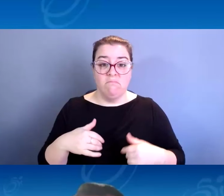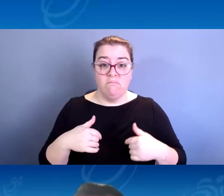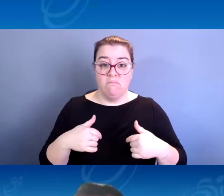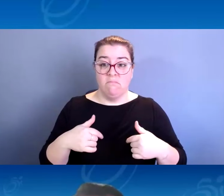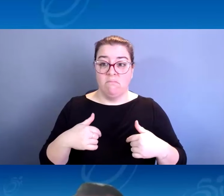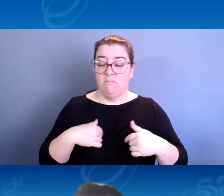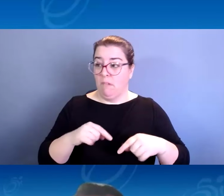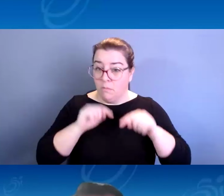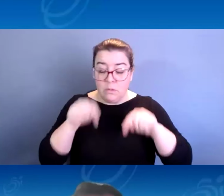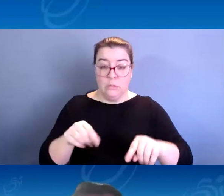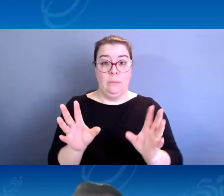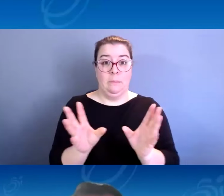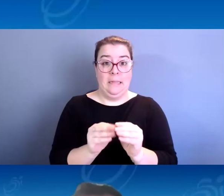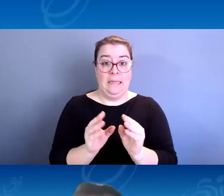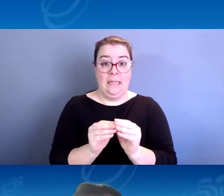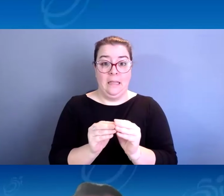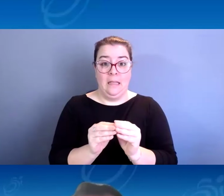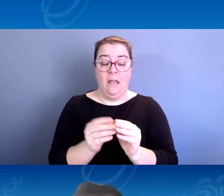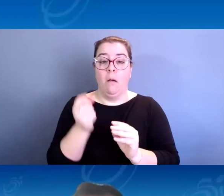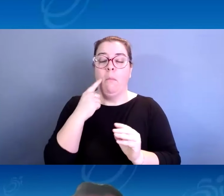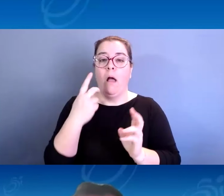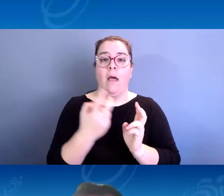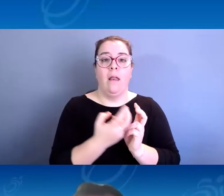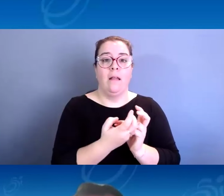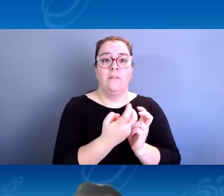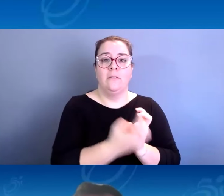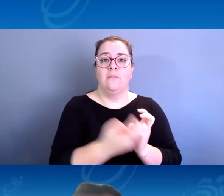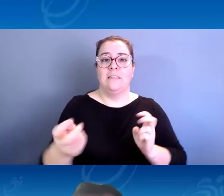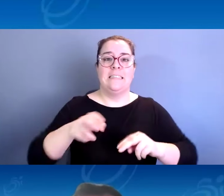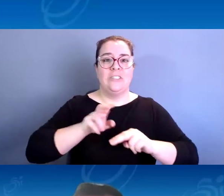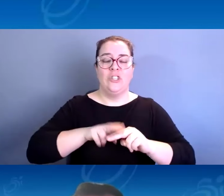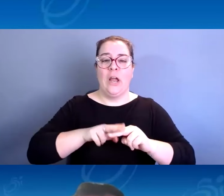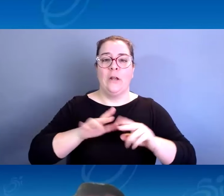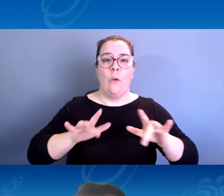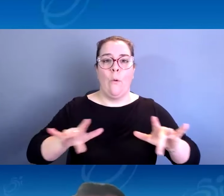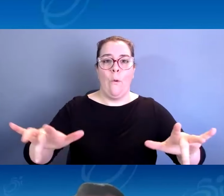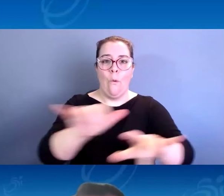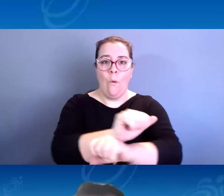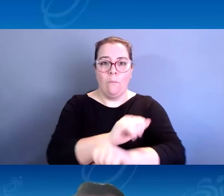And so people are coming and saying, well, what am I supposed to sit in and, and she was like, do you need an accommodation?